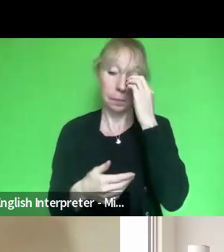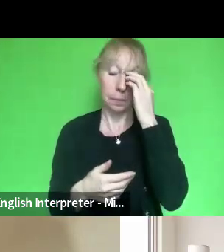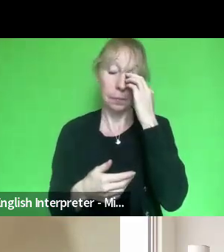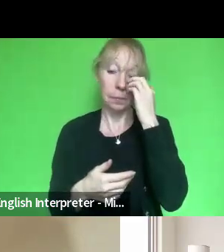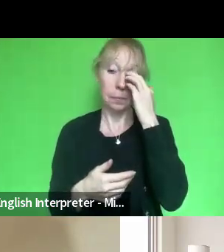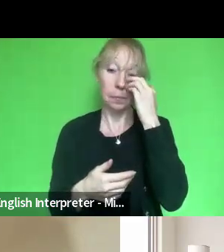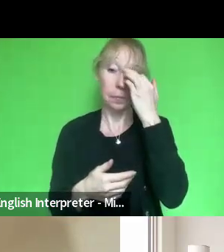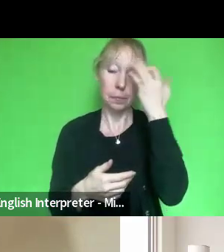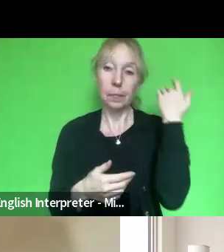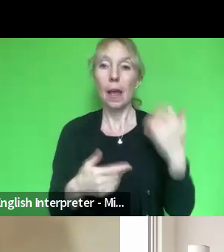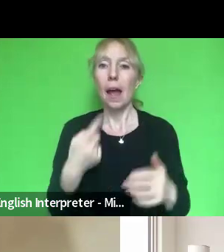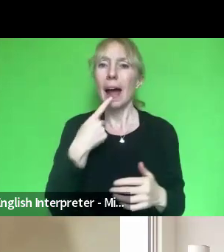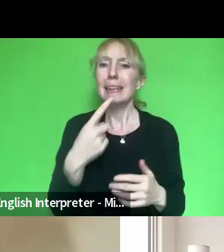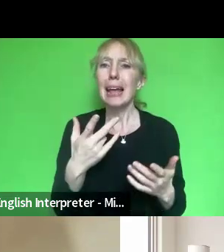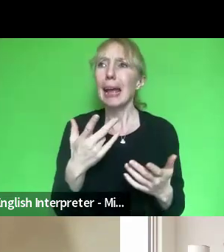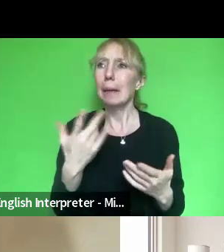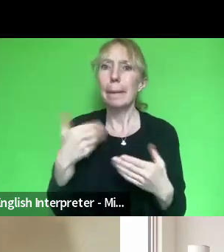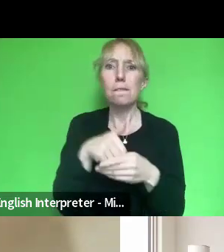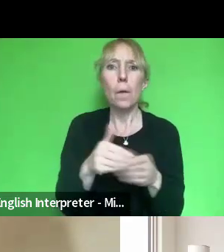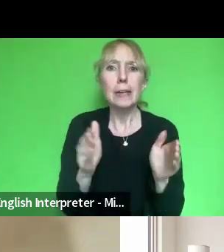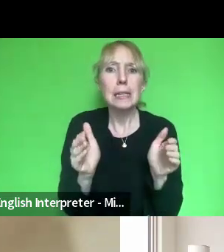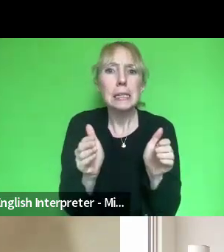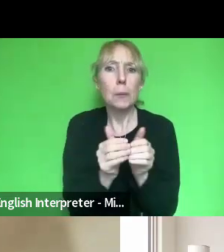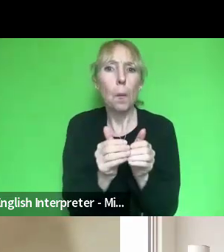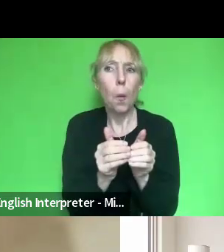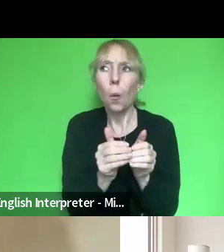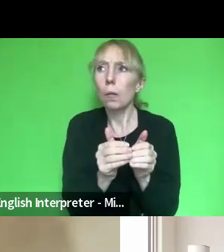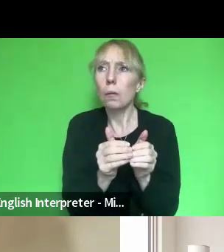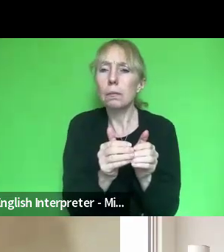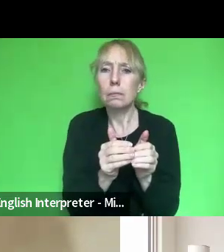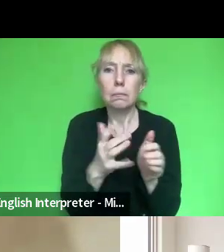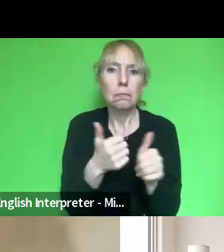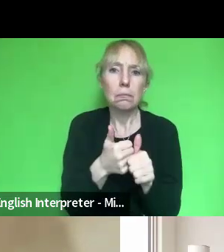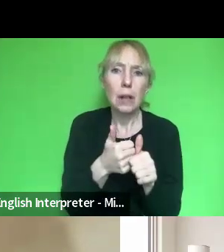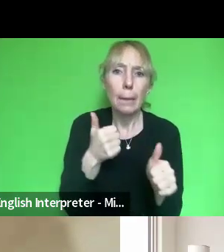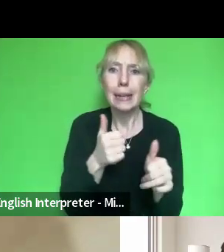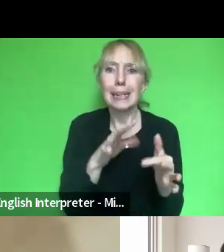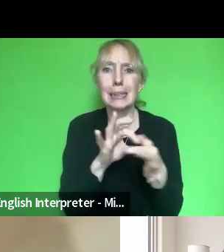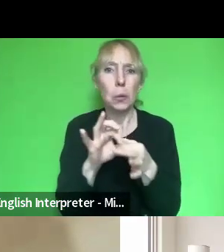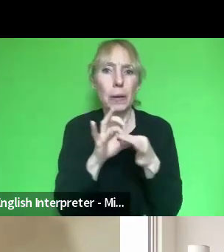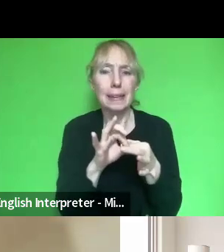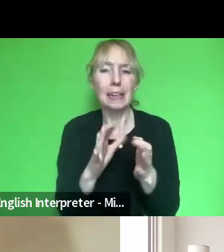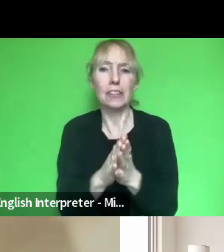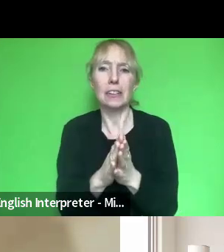in small initiatives. You know, reach out to your organization's inclusion and diversity lead,